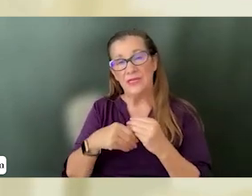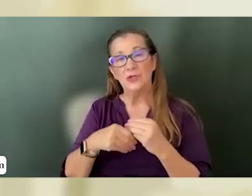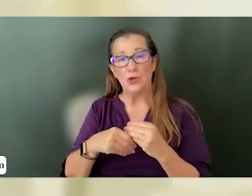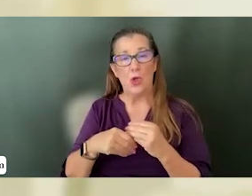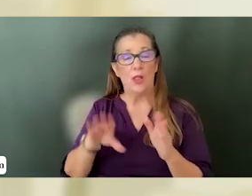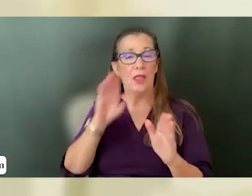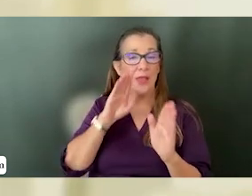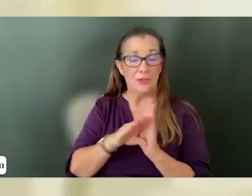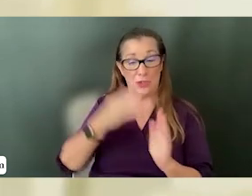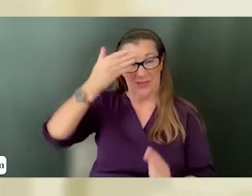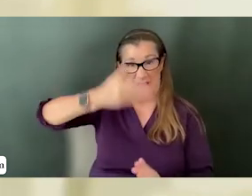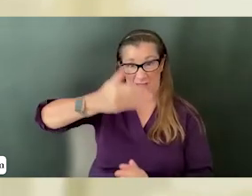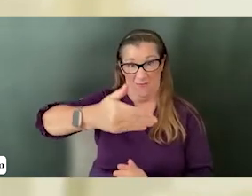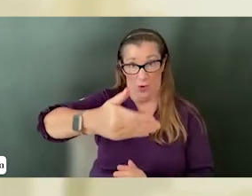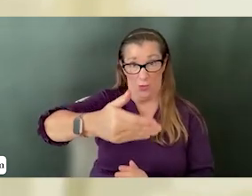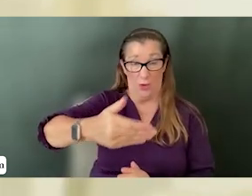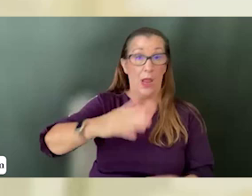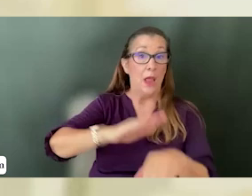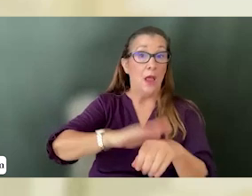Be very, very cautious when you're seeing materials.